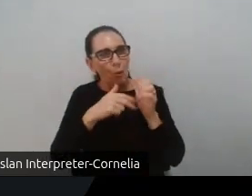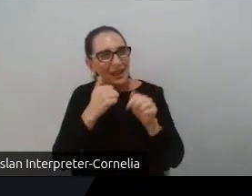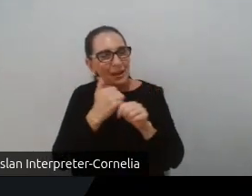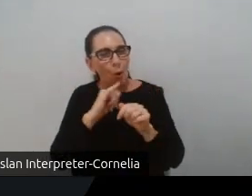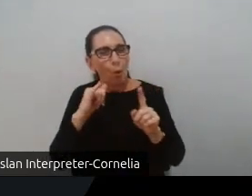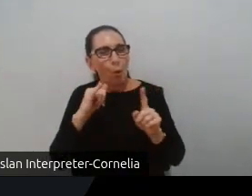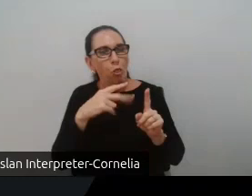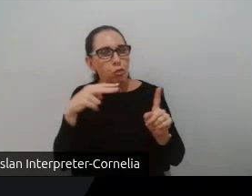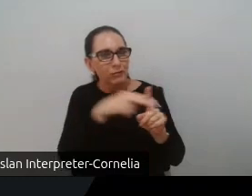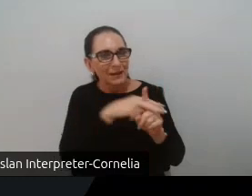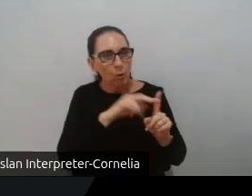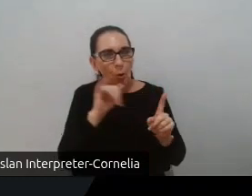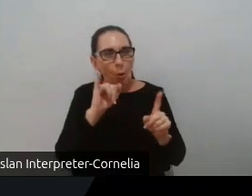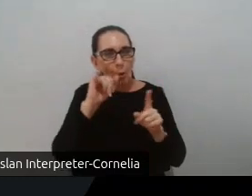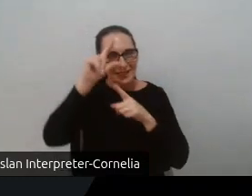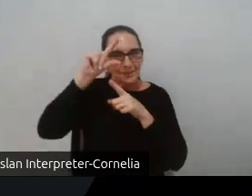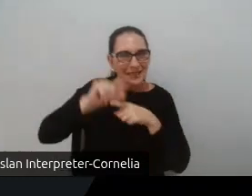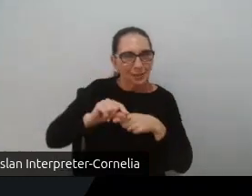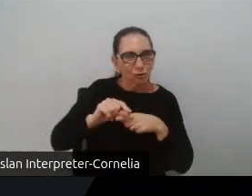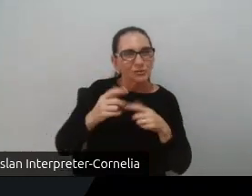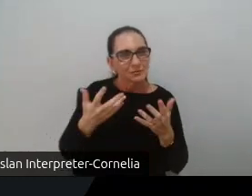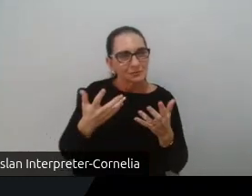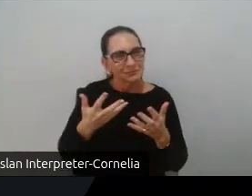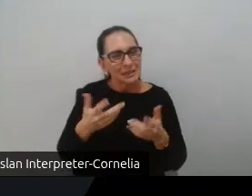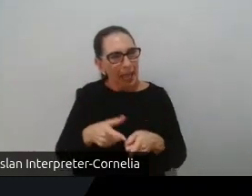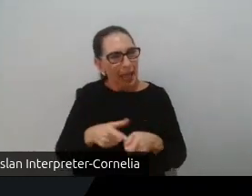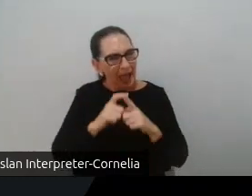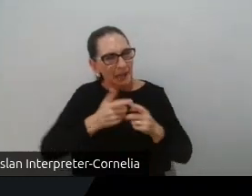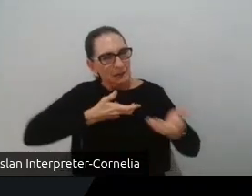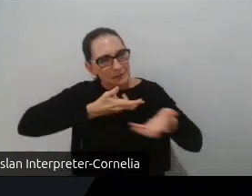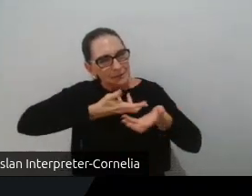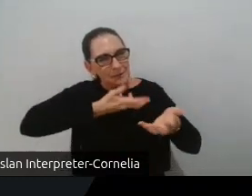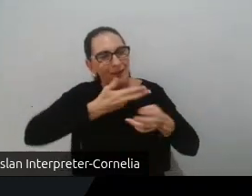as we spoke about just before can be really hard to talk about for some people. So it gives you a